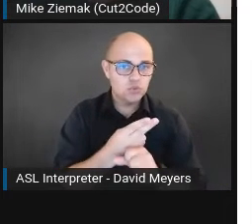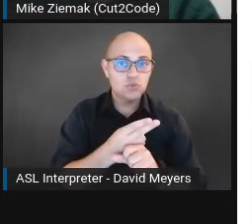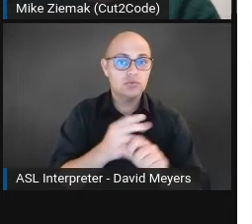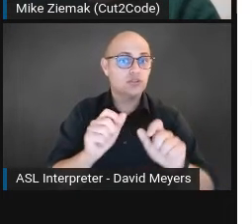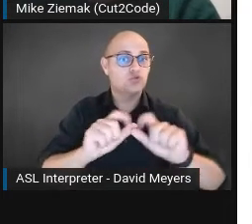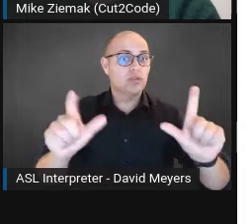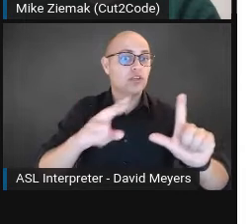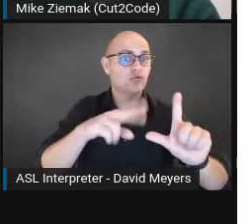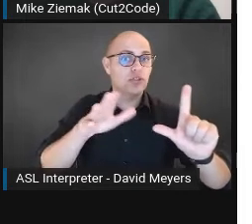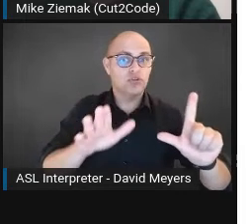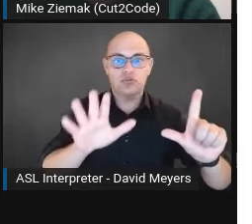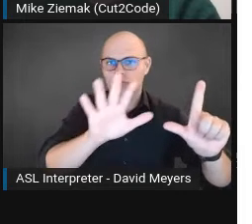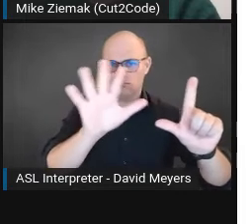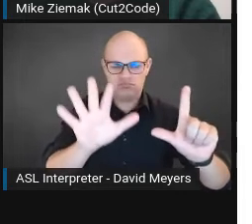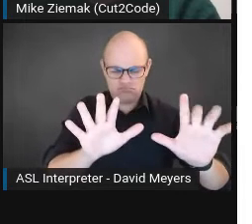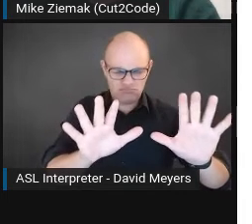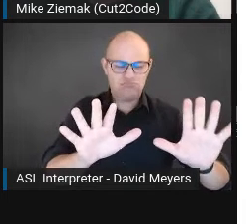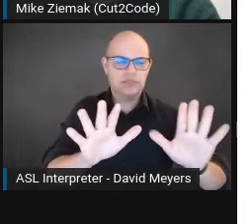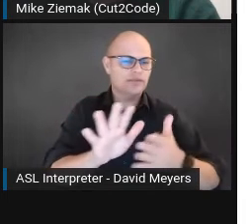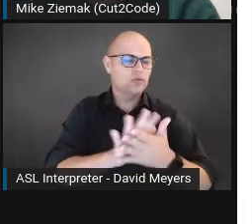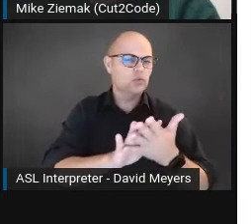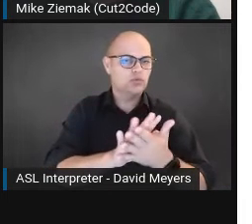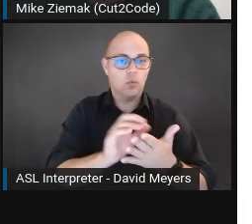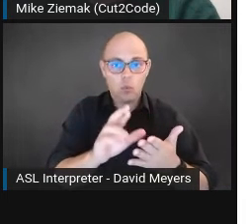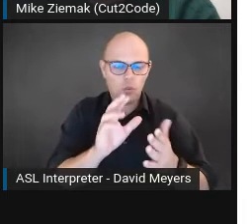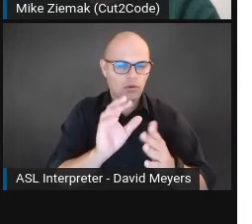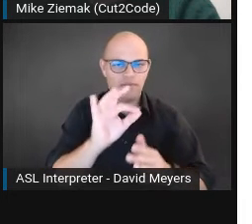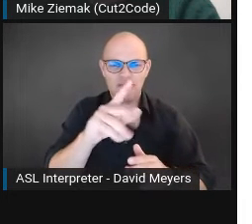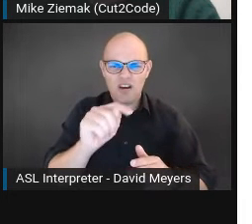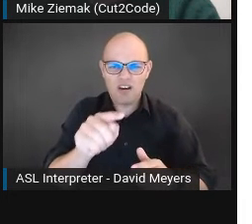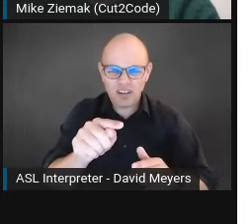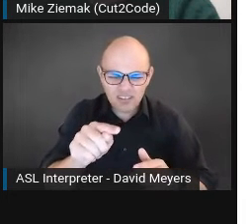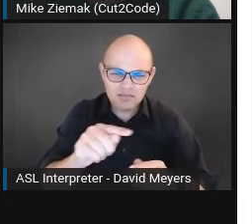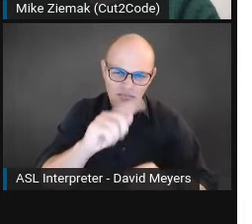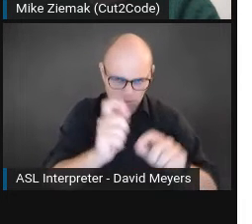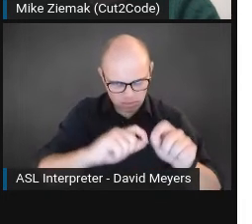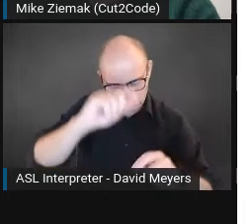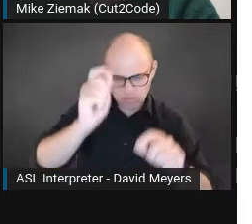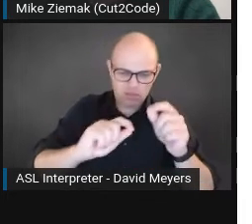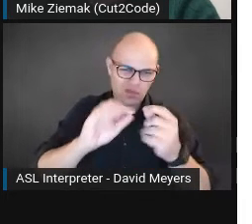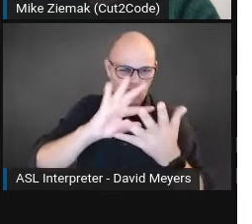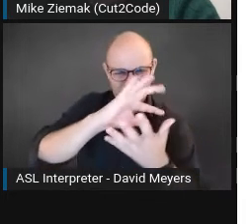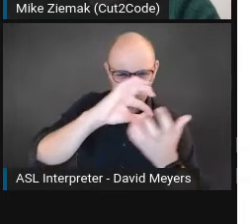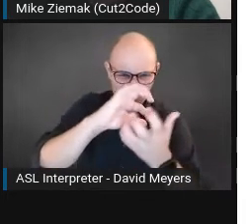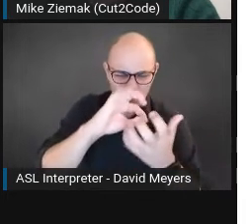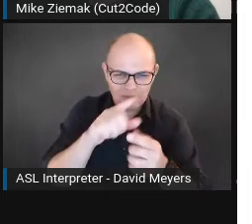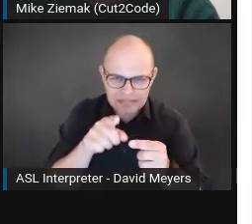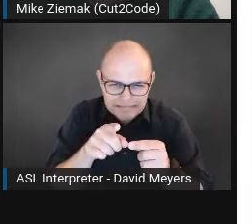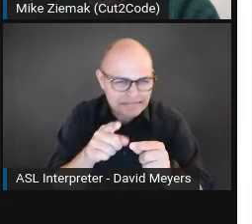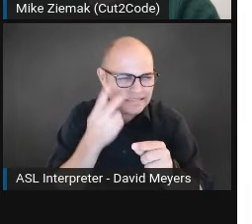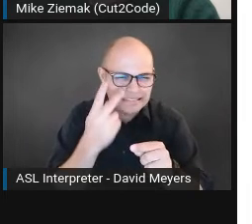and make sure you're not using an illegible font family, that's a rather important one.